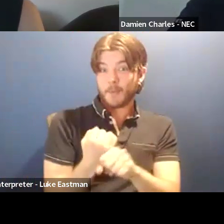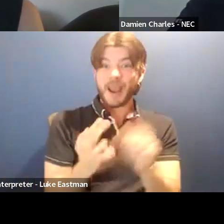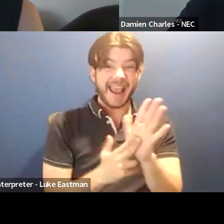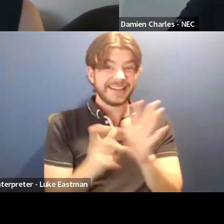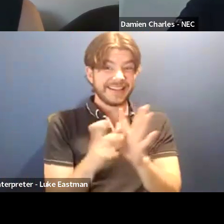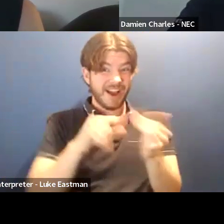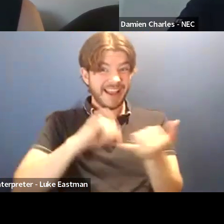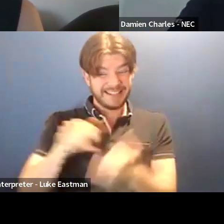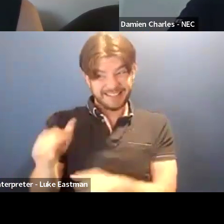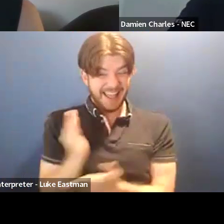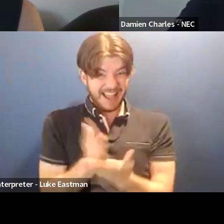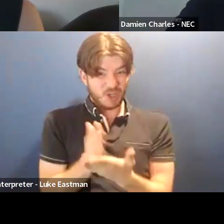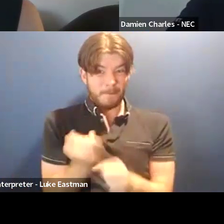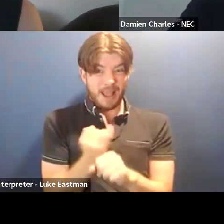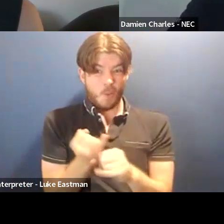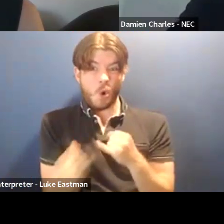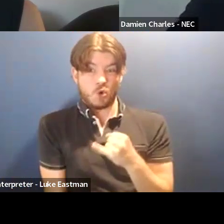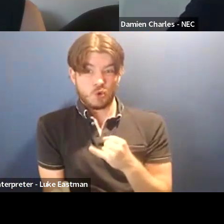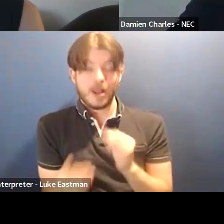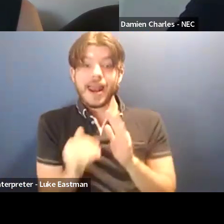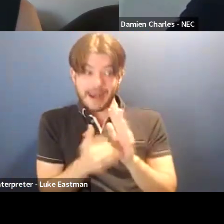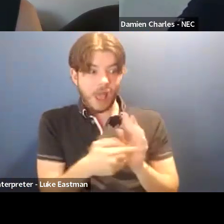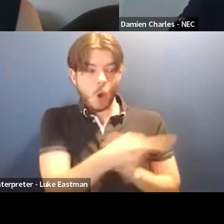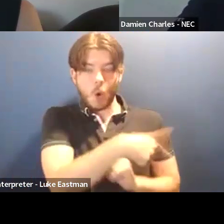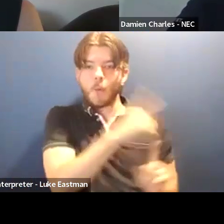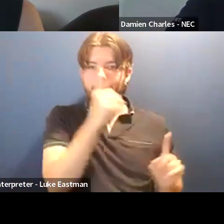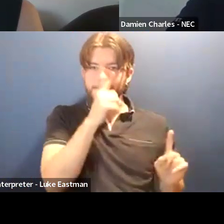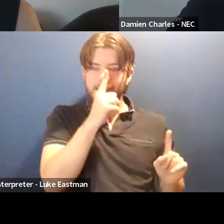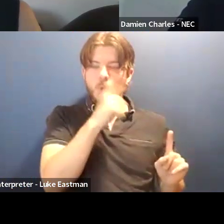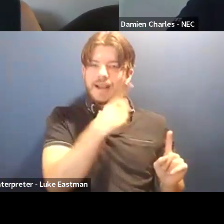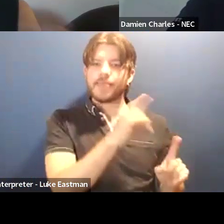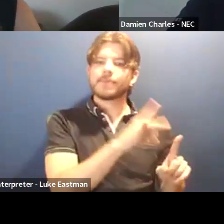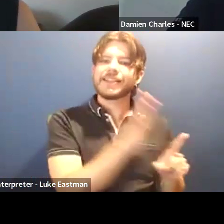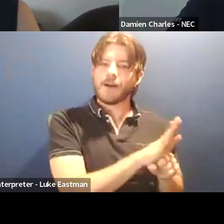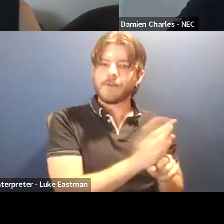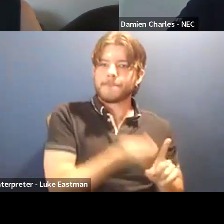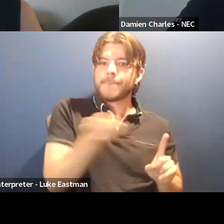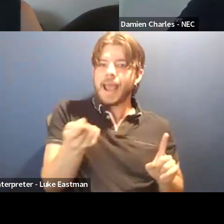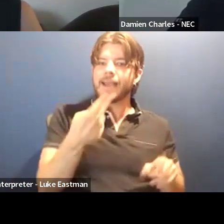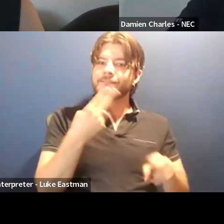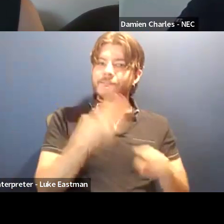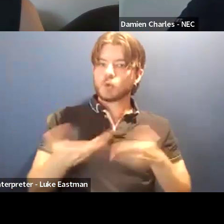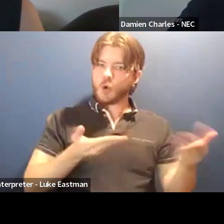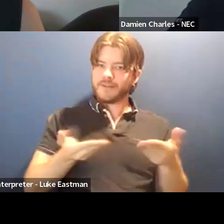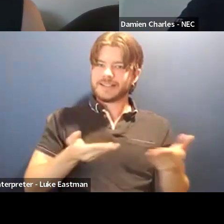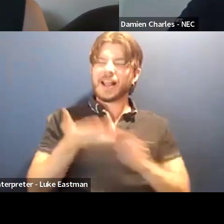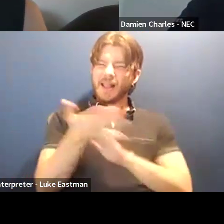people have got money in their own pocket to buy their services so we're not necessarily seeing sort of systems